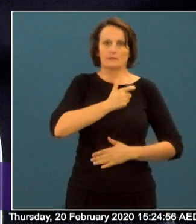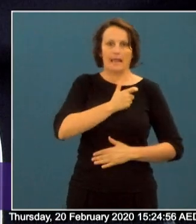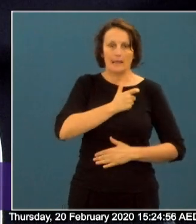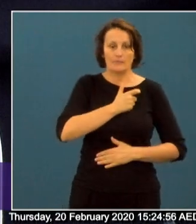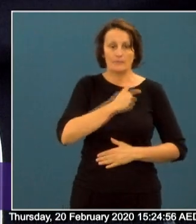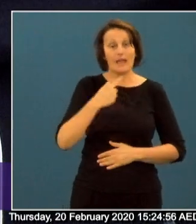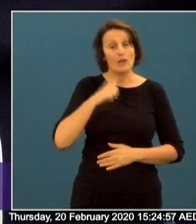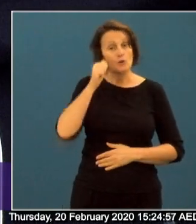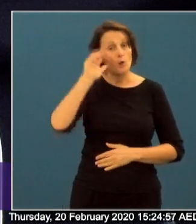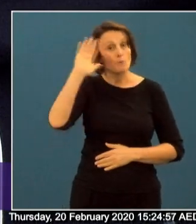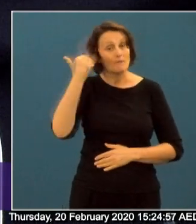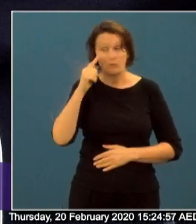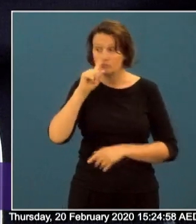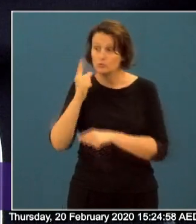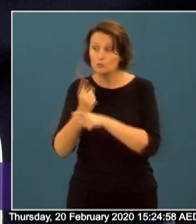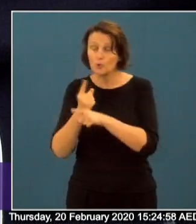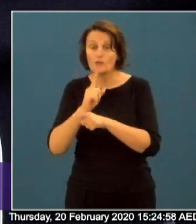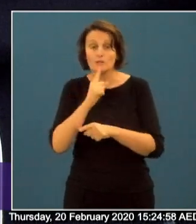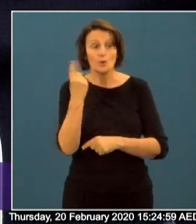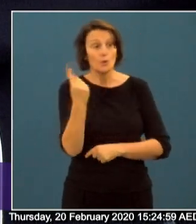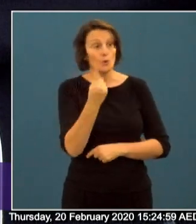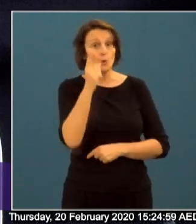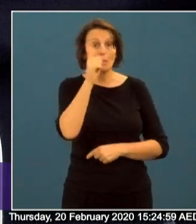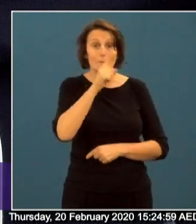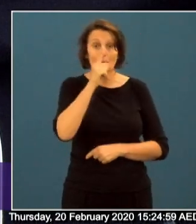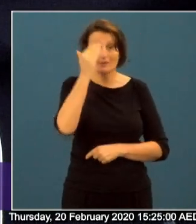disability are far more likely to be attending the emergency department,